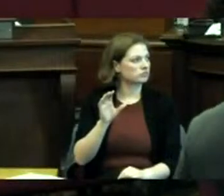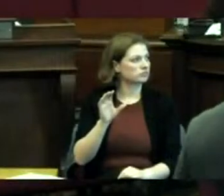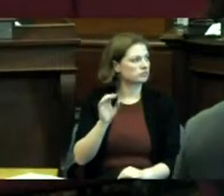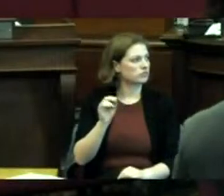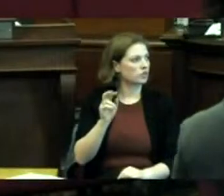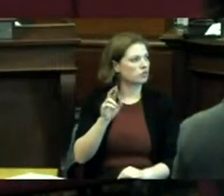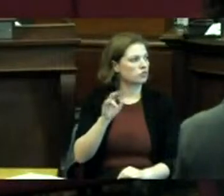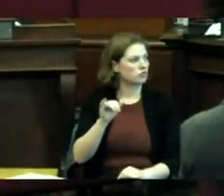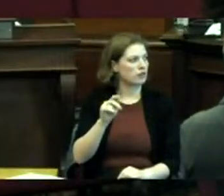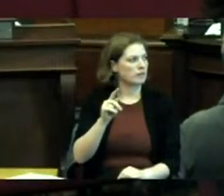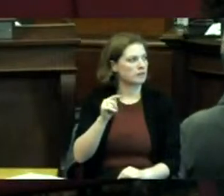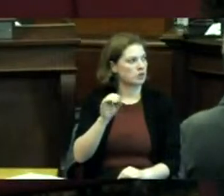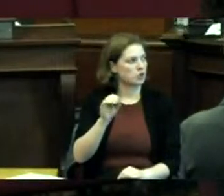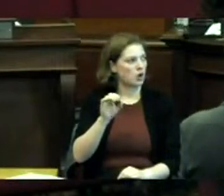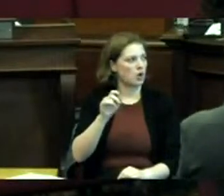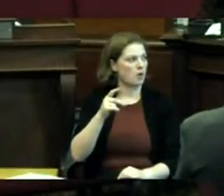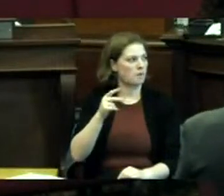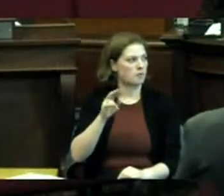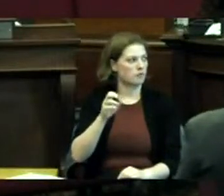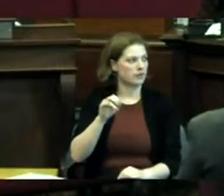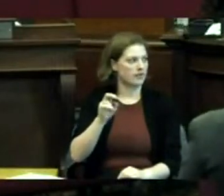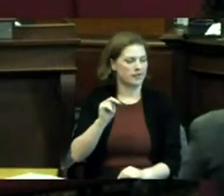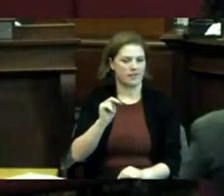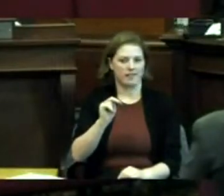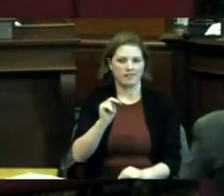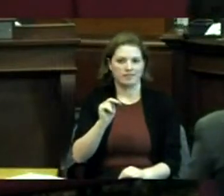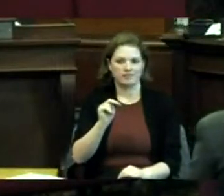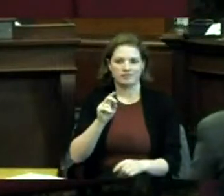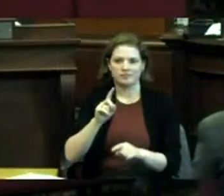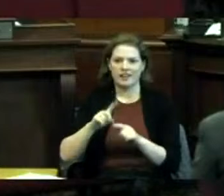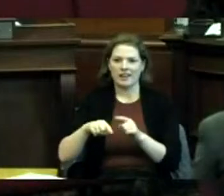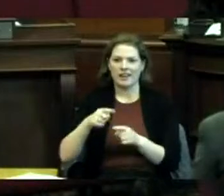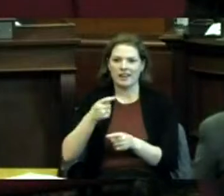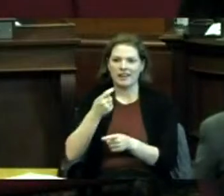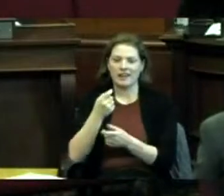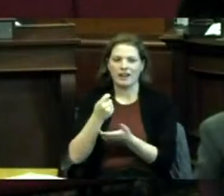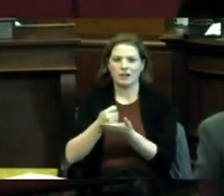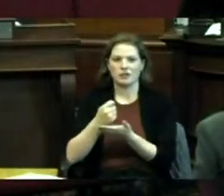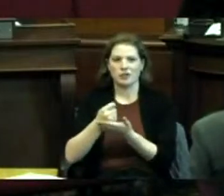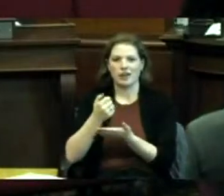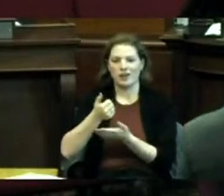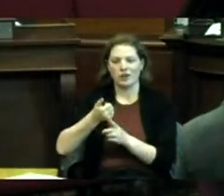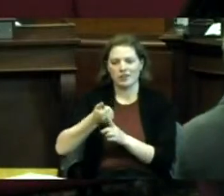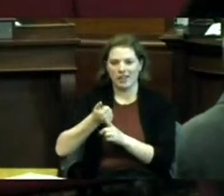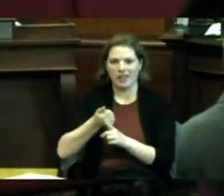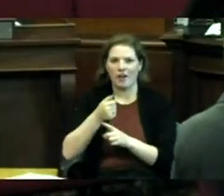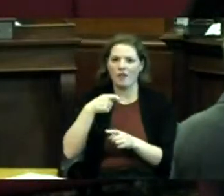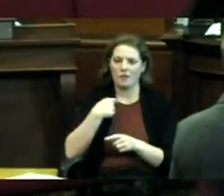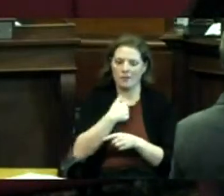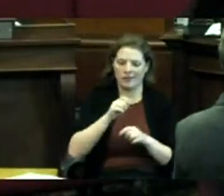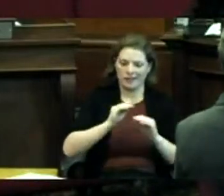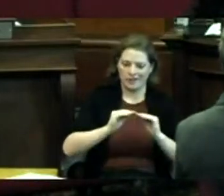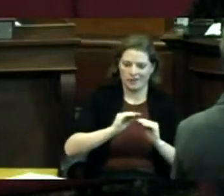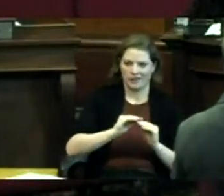Cryptosporidium. Cryptosporidium makes people very ill and it doesn't get treated by chlorine.